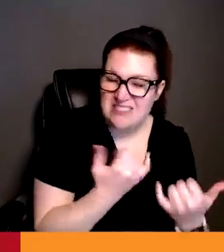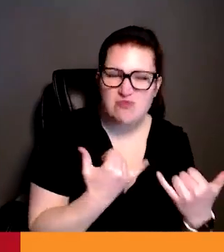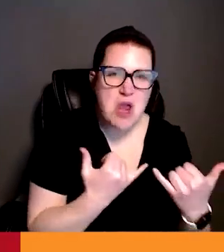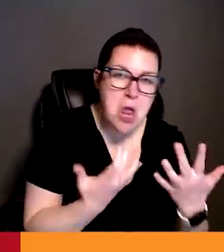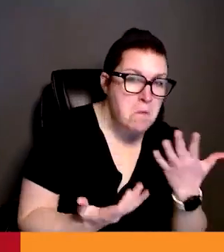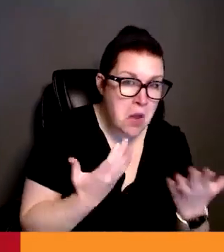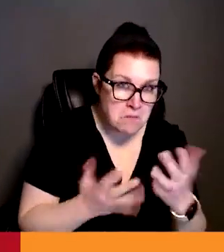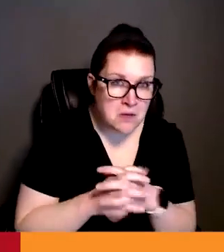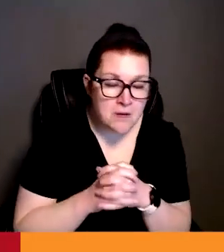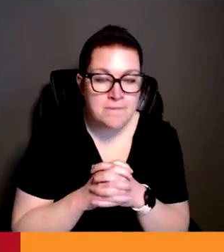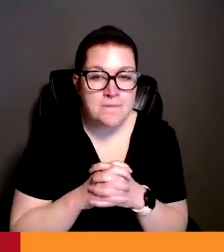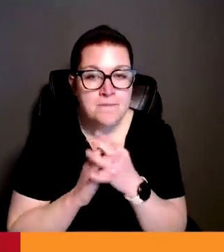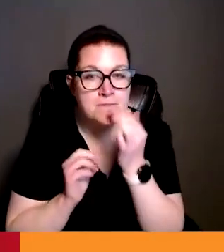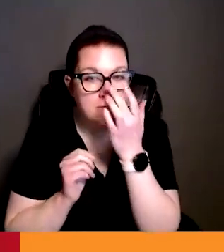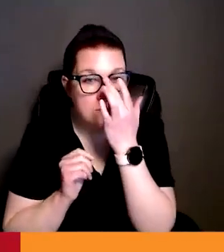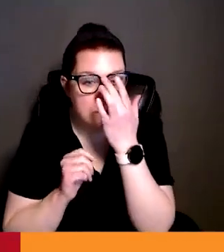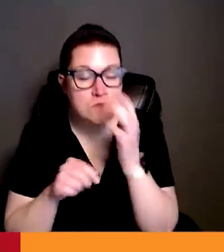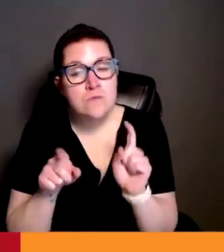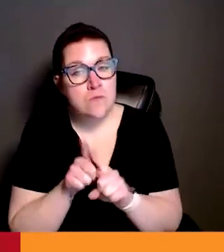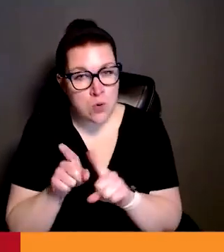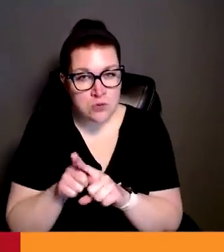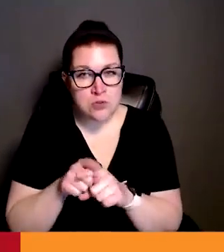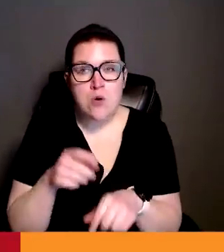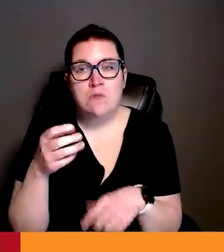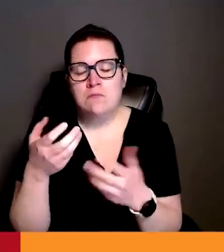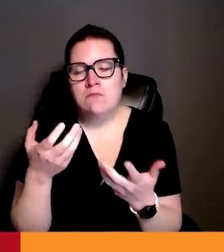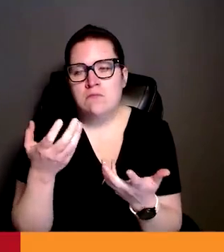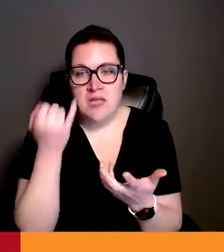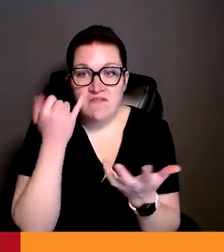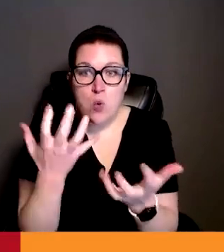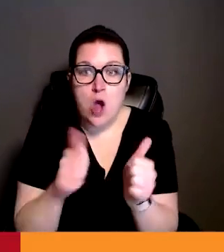And if you also want to follow up by sending an email to the